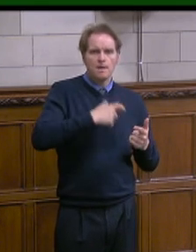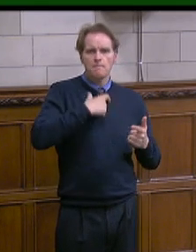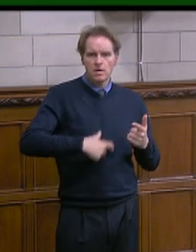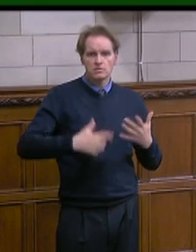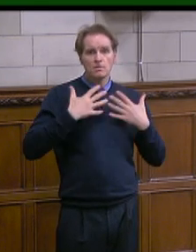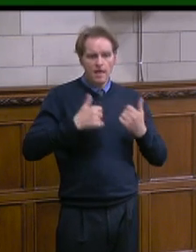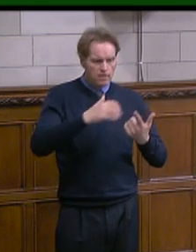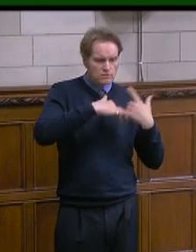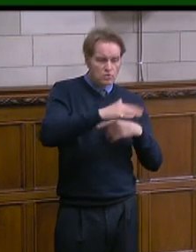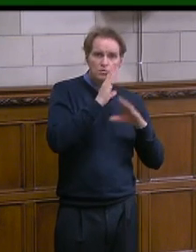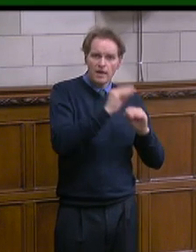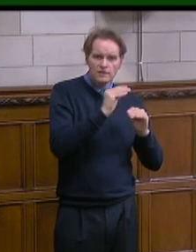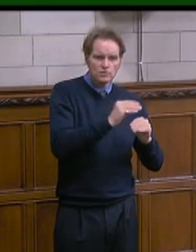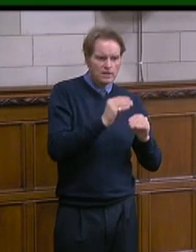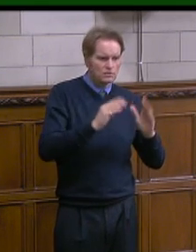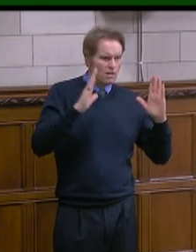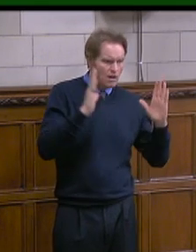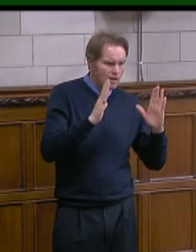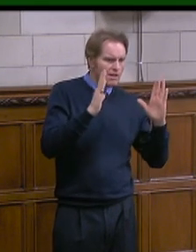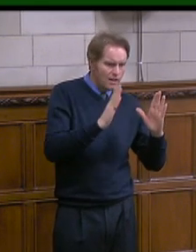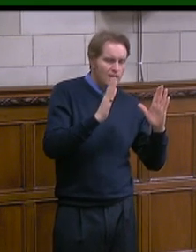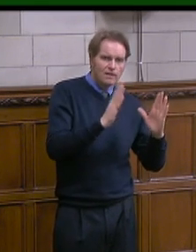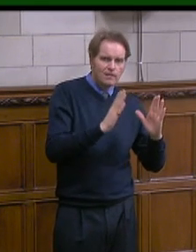Even if schools were told, “It’s something you could do,” and desperately wanted to